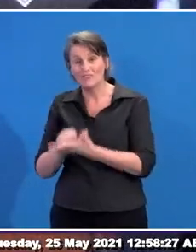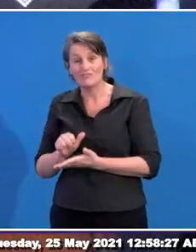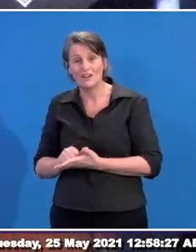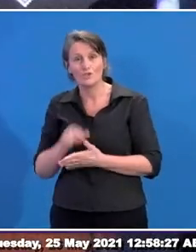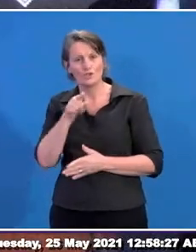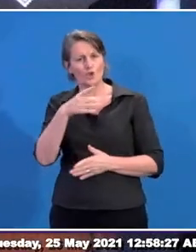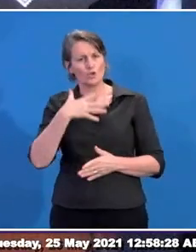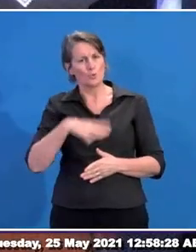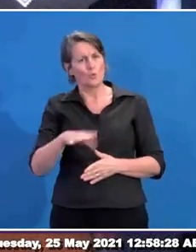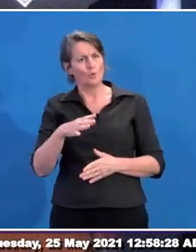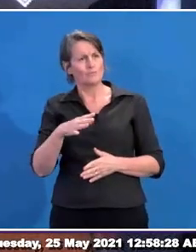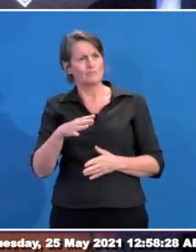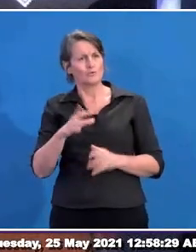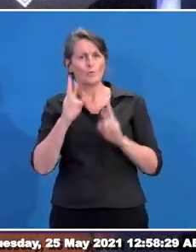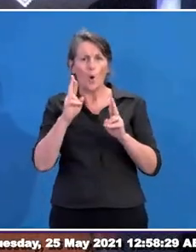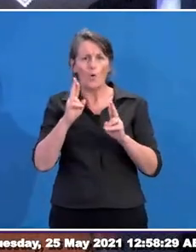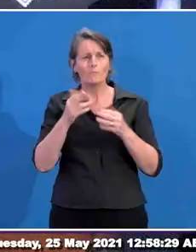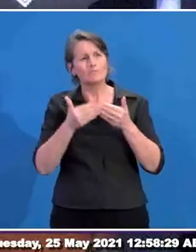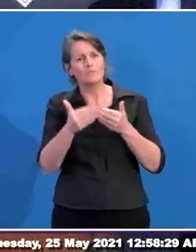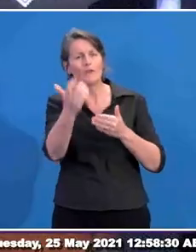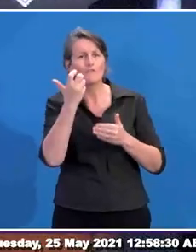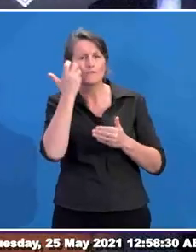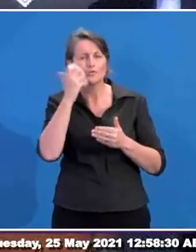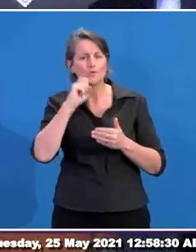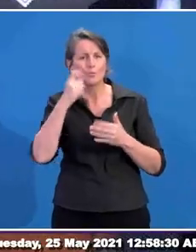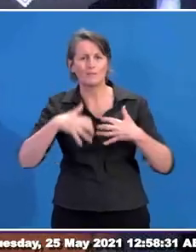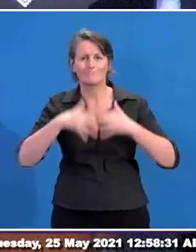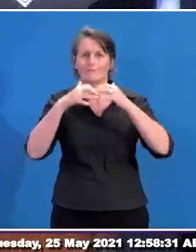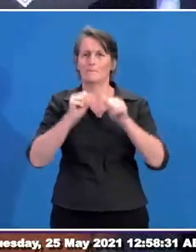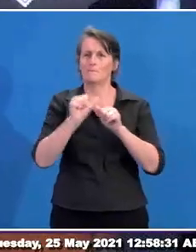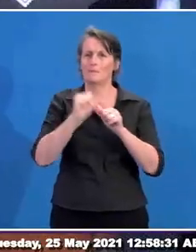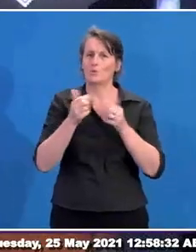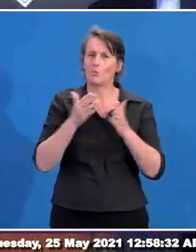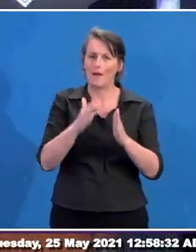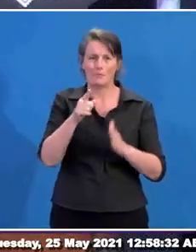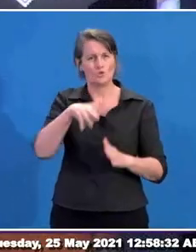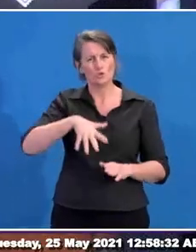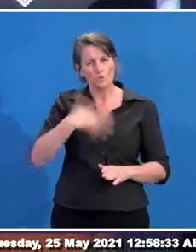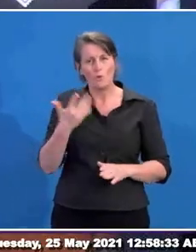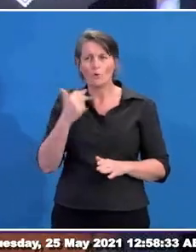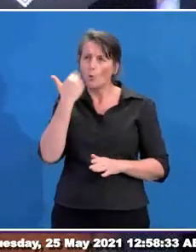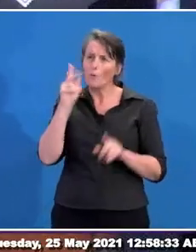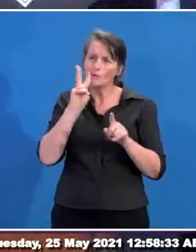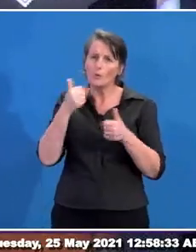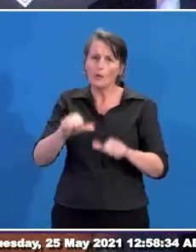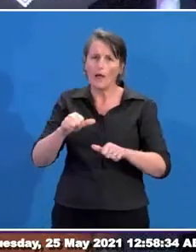that you, in doing all of this, are making complaints or looking like you are making trouble. That concerns you.